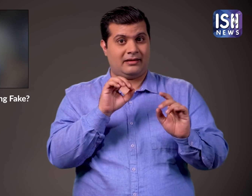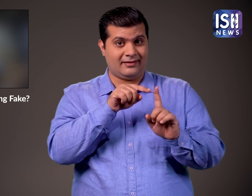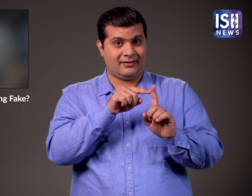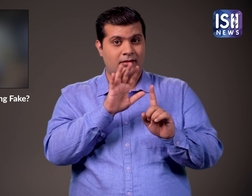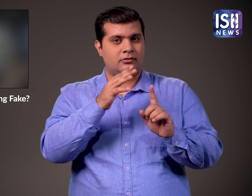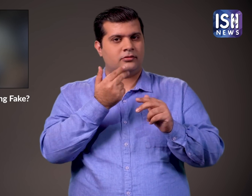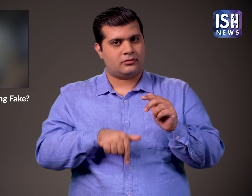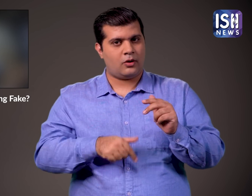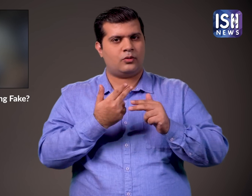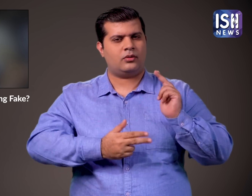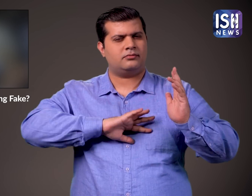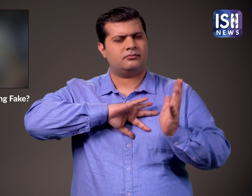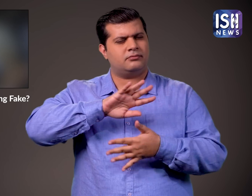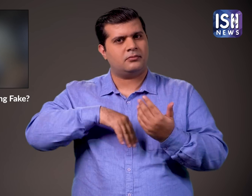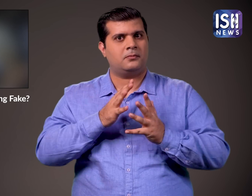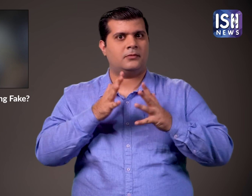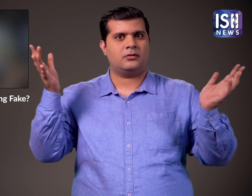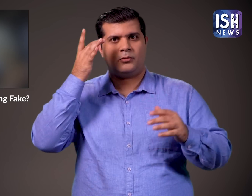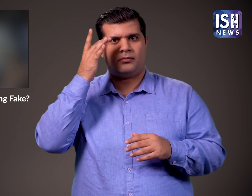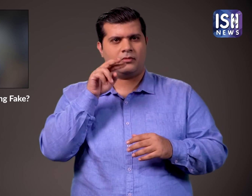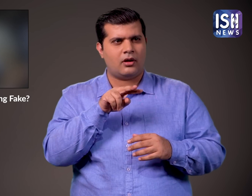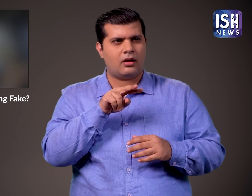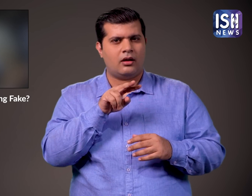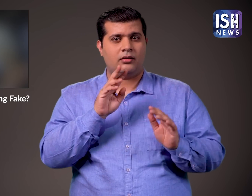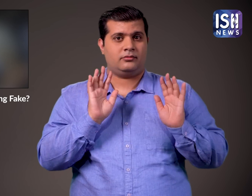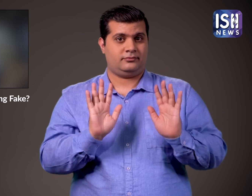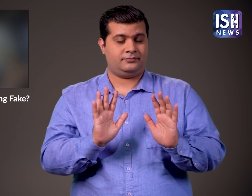But there is a lot of controversy revolving around this.